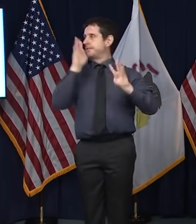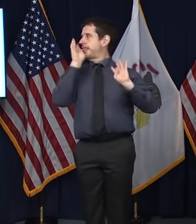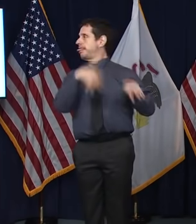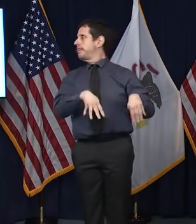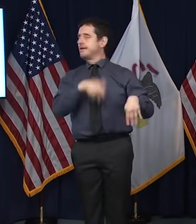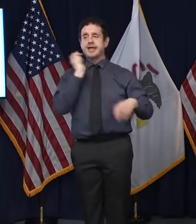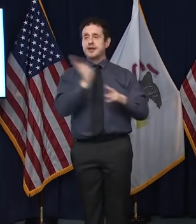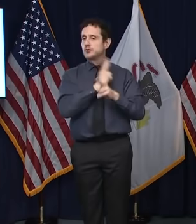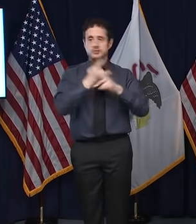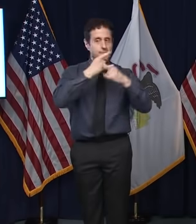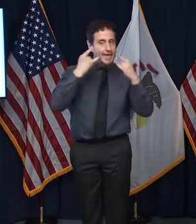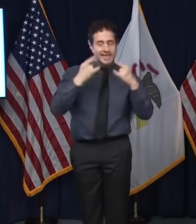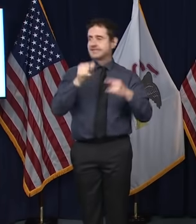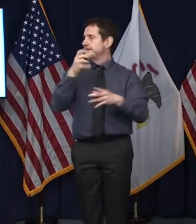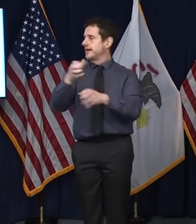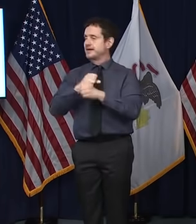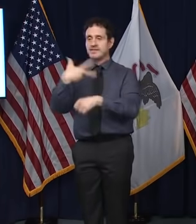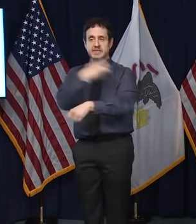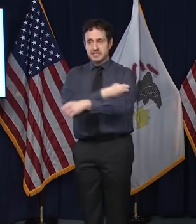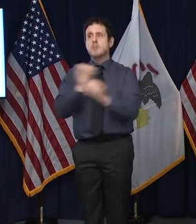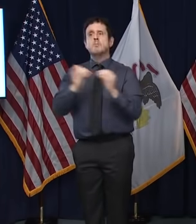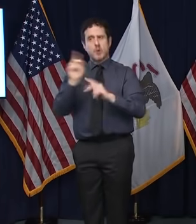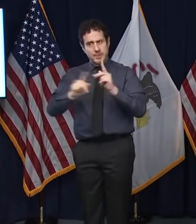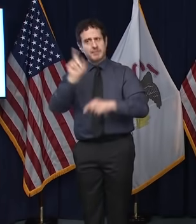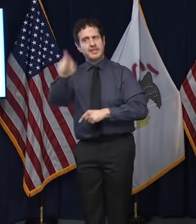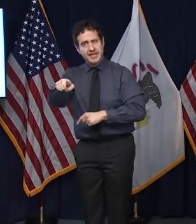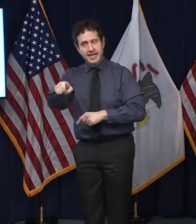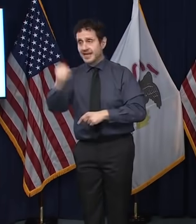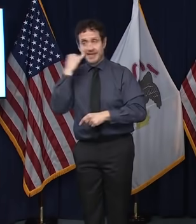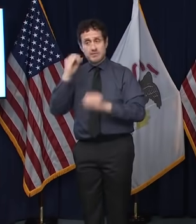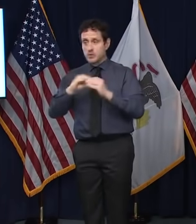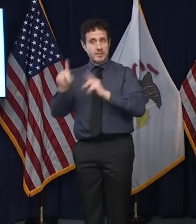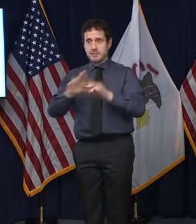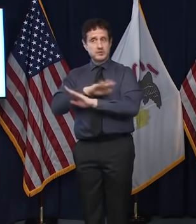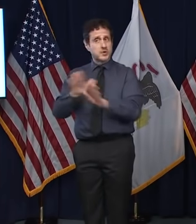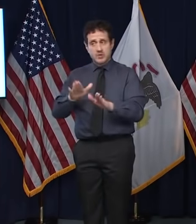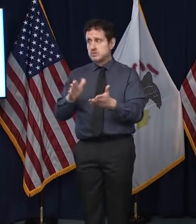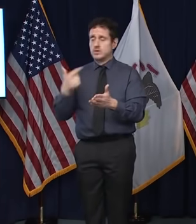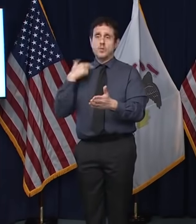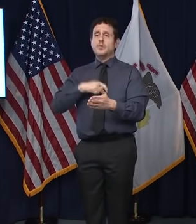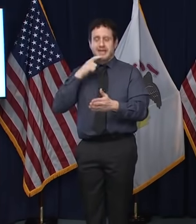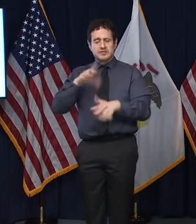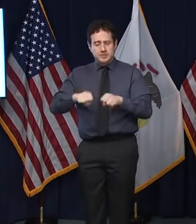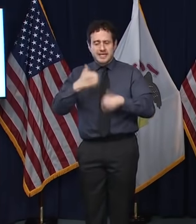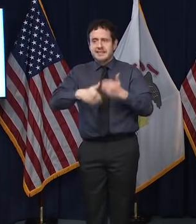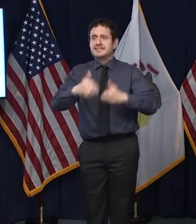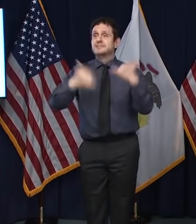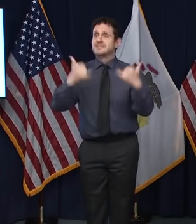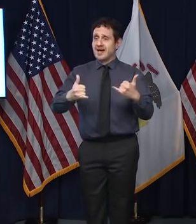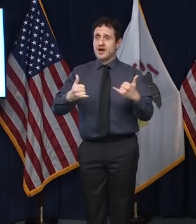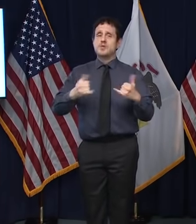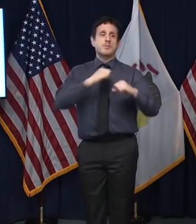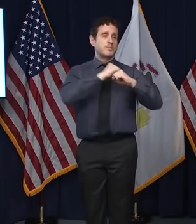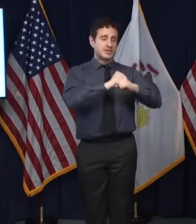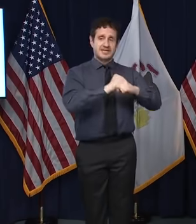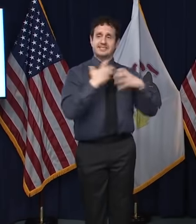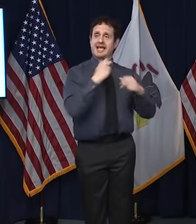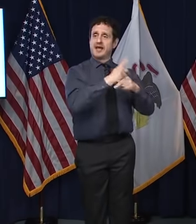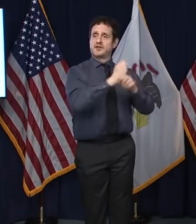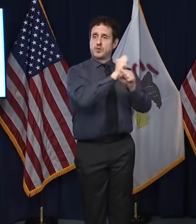effective but until more people are vaccinated we need to take